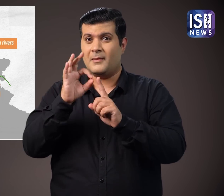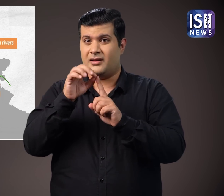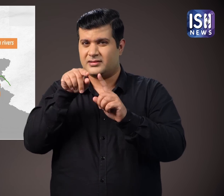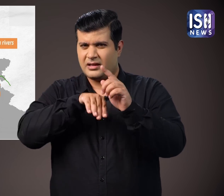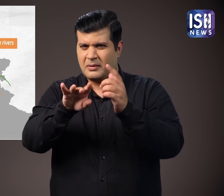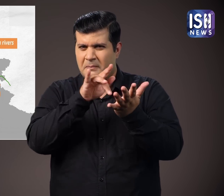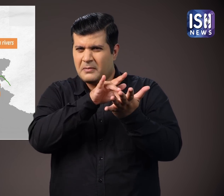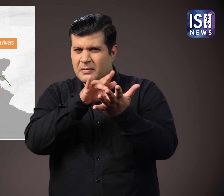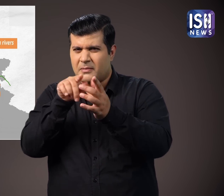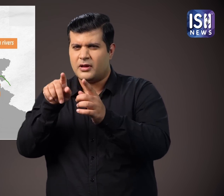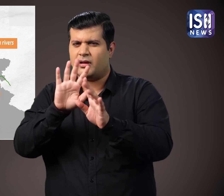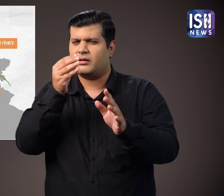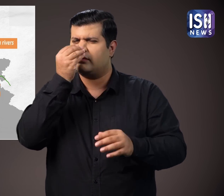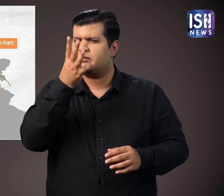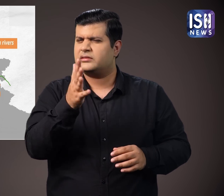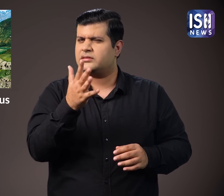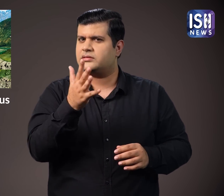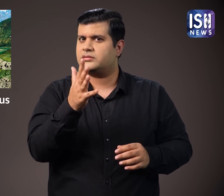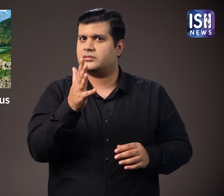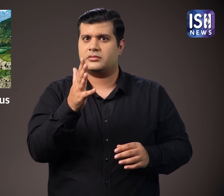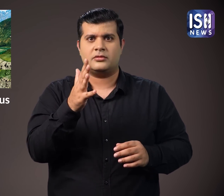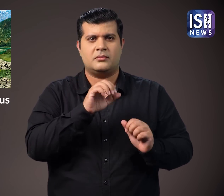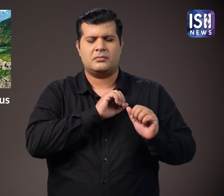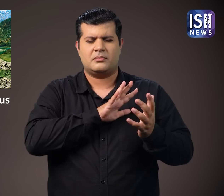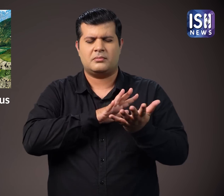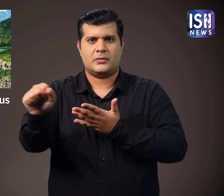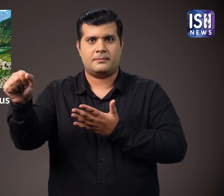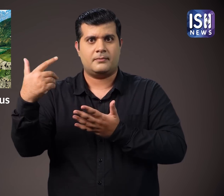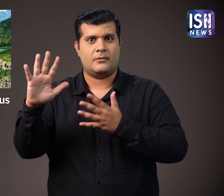Many areas in Pakistan would struggle as flash floods could severely impact them.